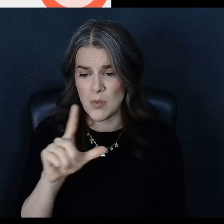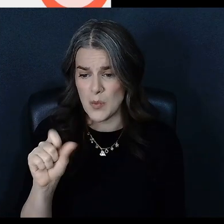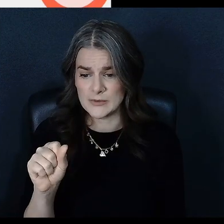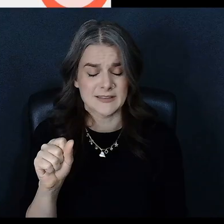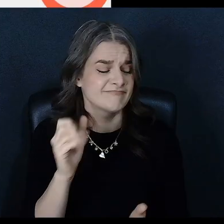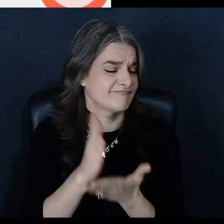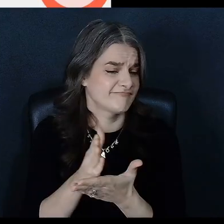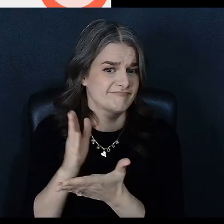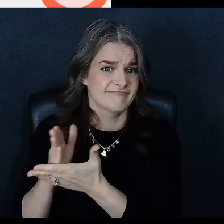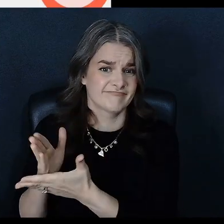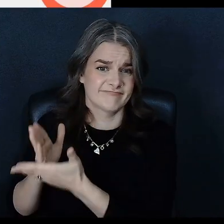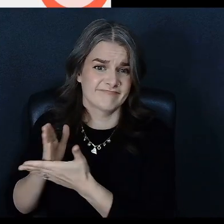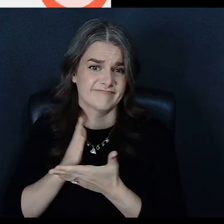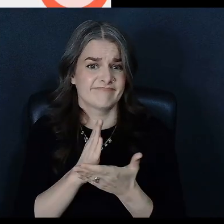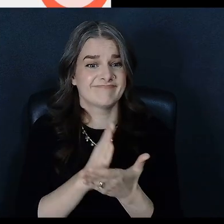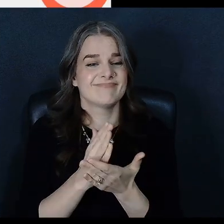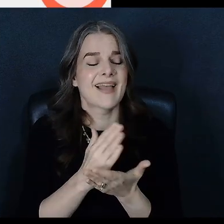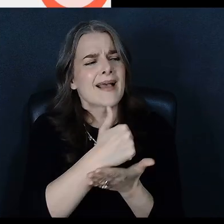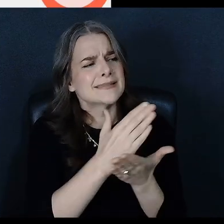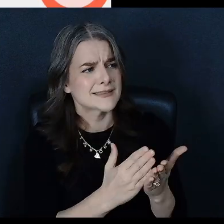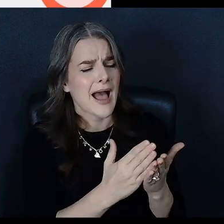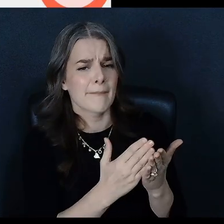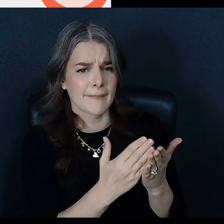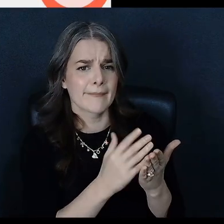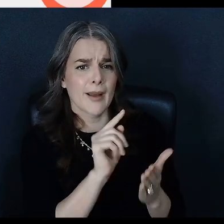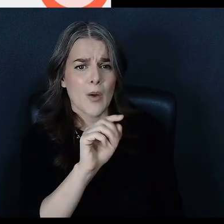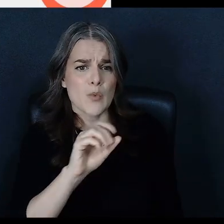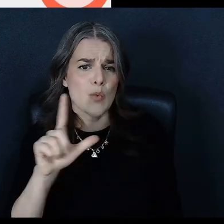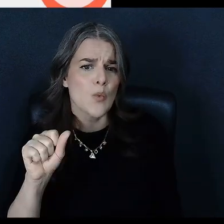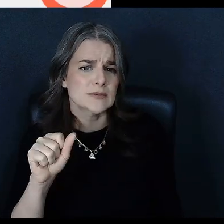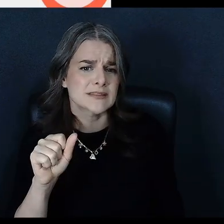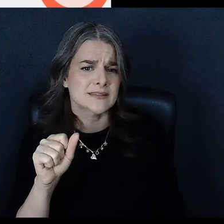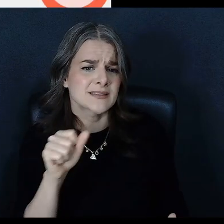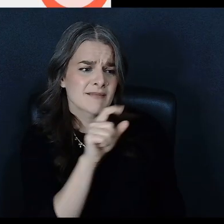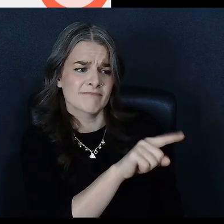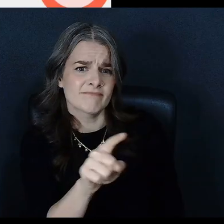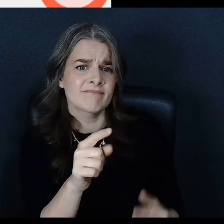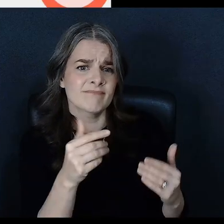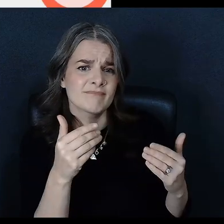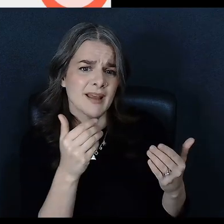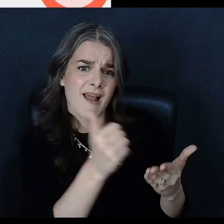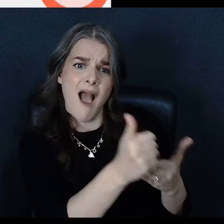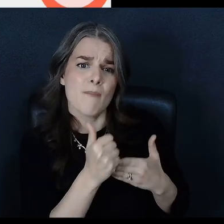that can help us with that. If someone has a voice that's what I would probably call